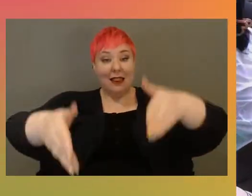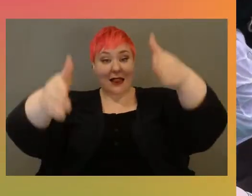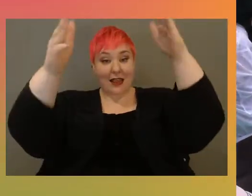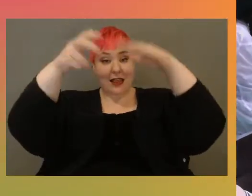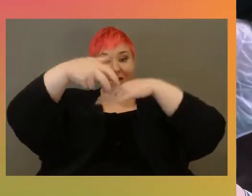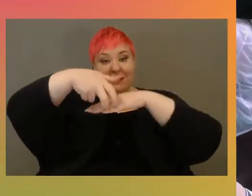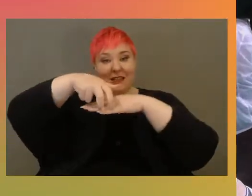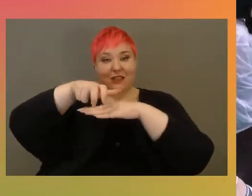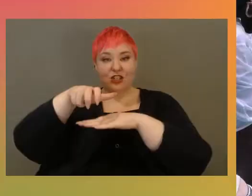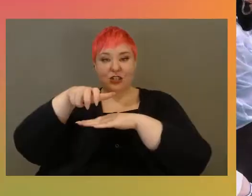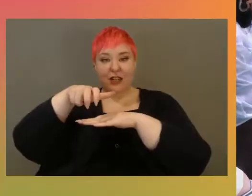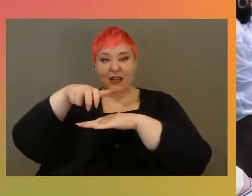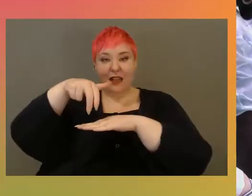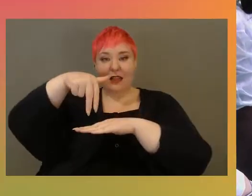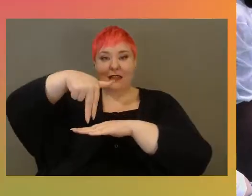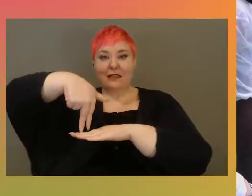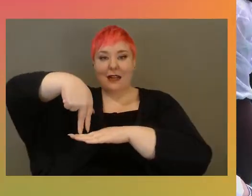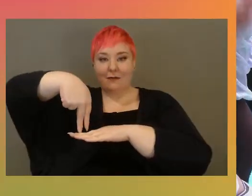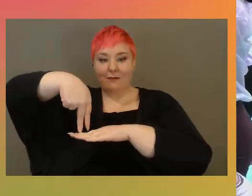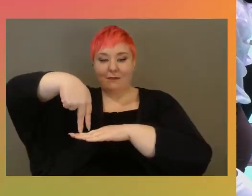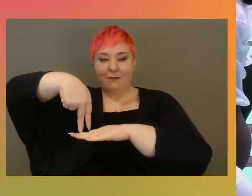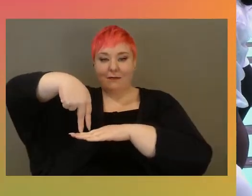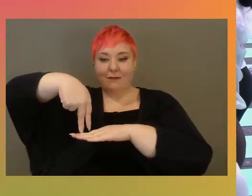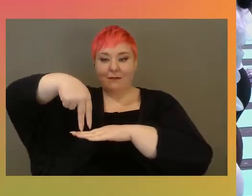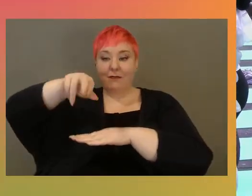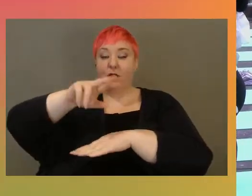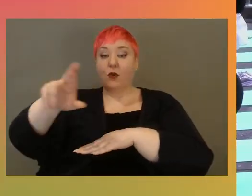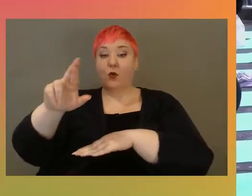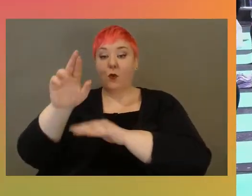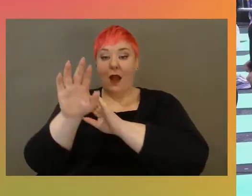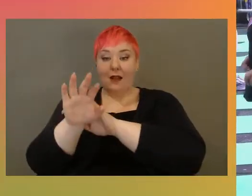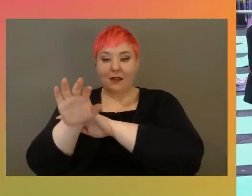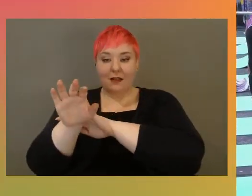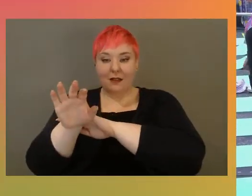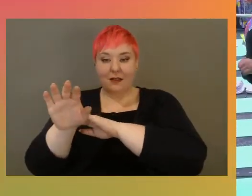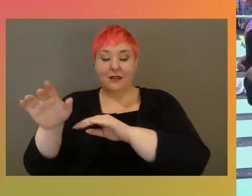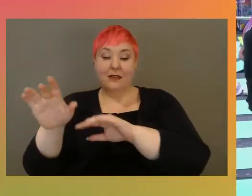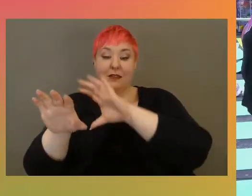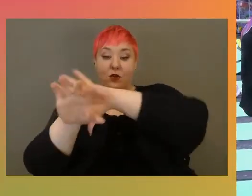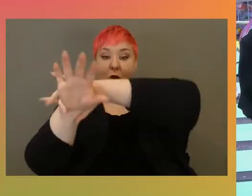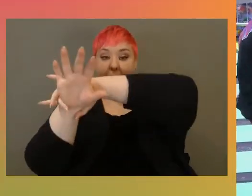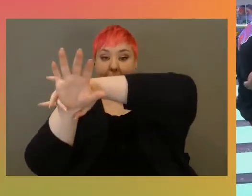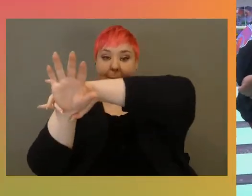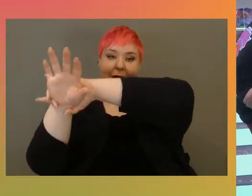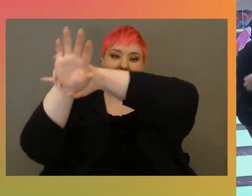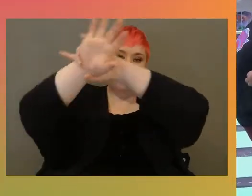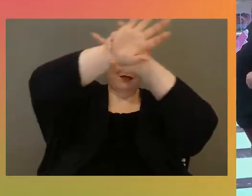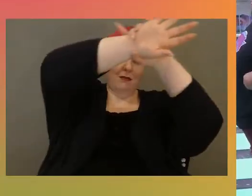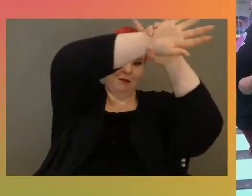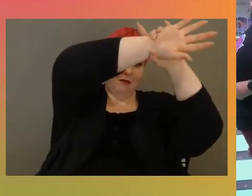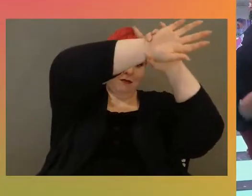BEND YOUR KNEES, LIFT YOUR ARMS TO A CHAIR POSE. COME ALL THE